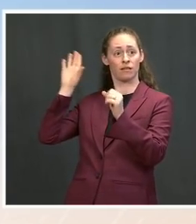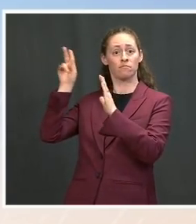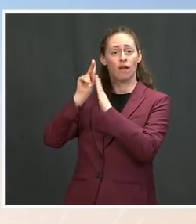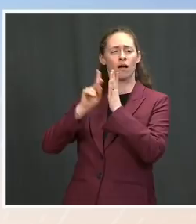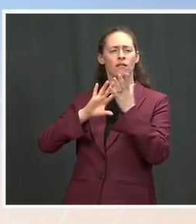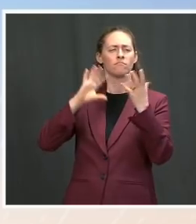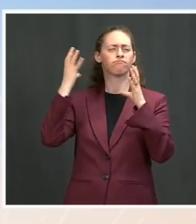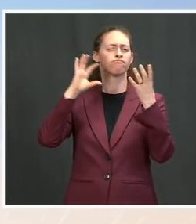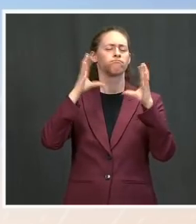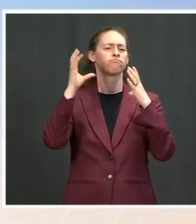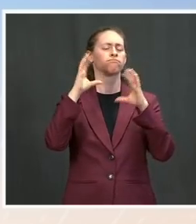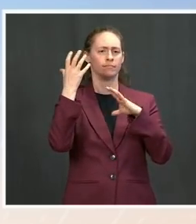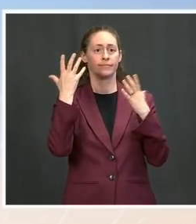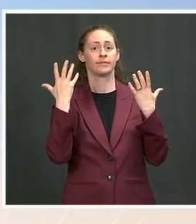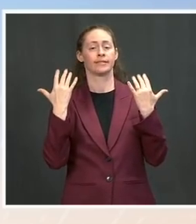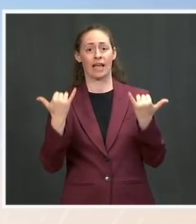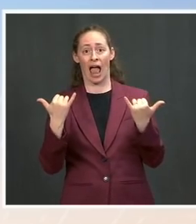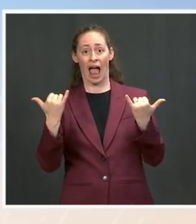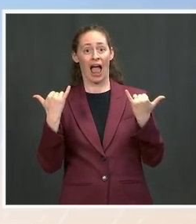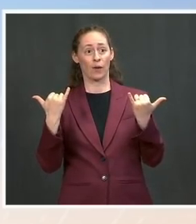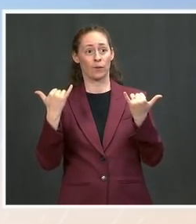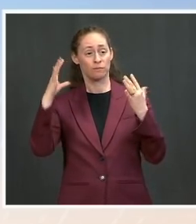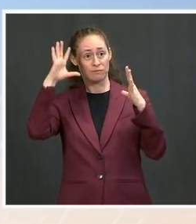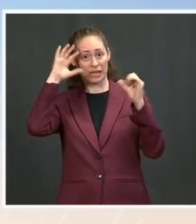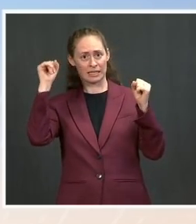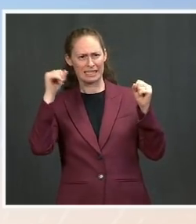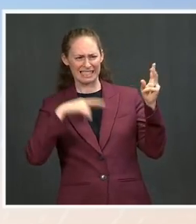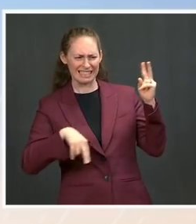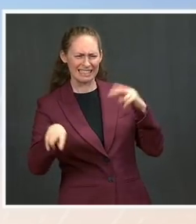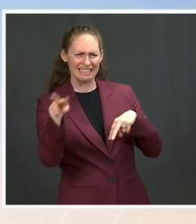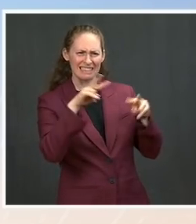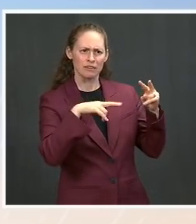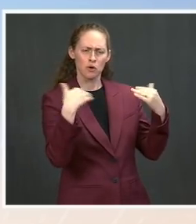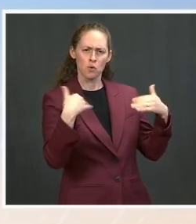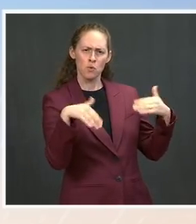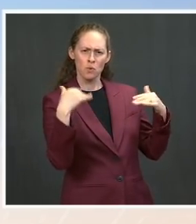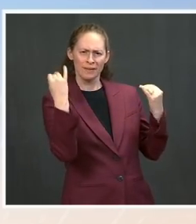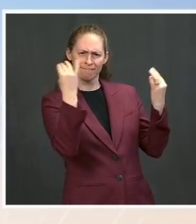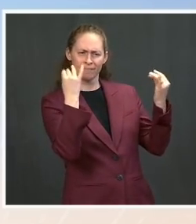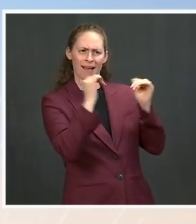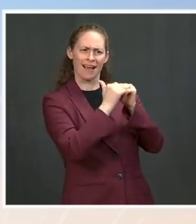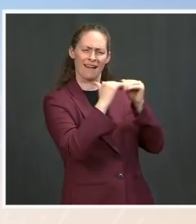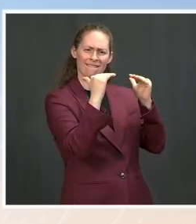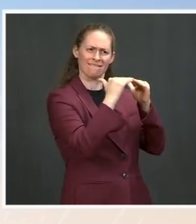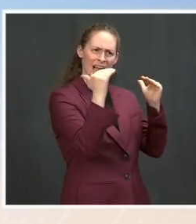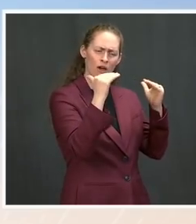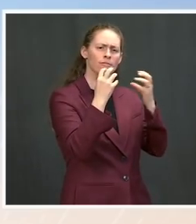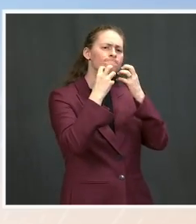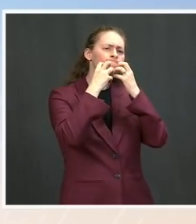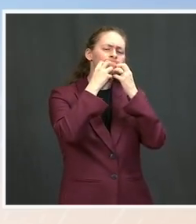and is building a fair, orderly, and humane immigration system; that's our objective. After coming into office,